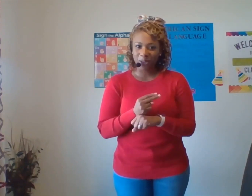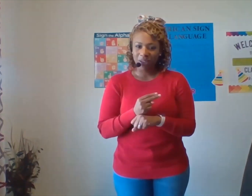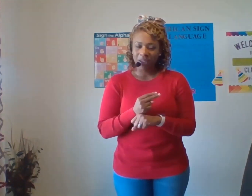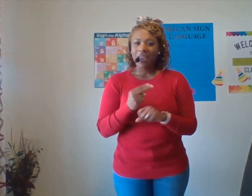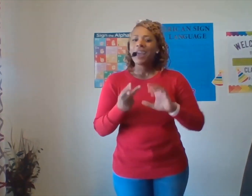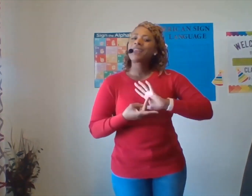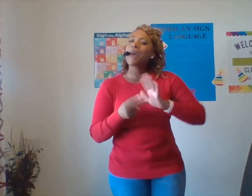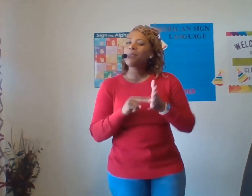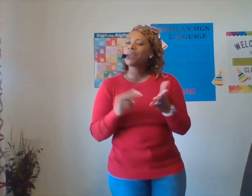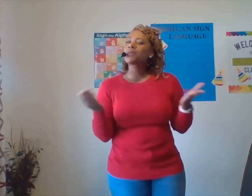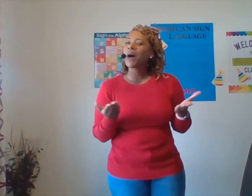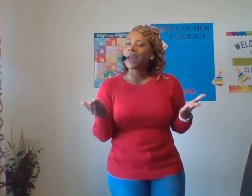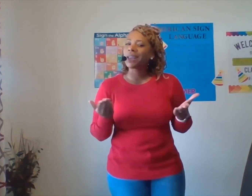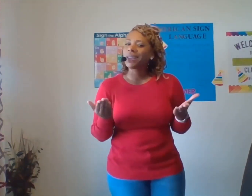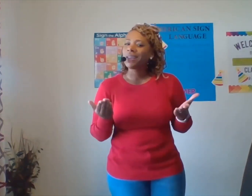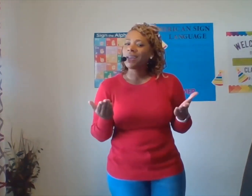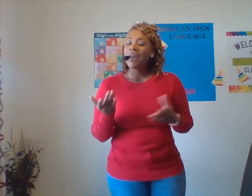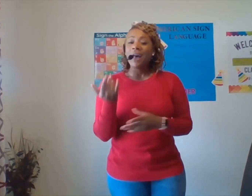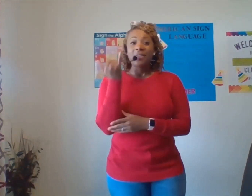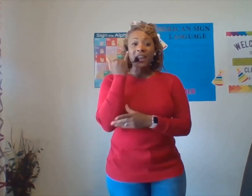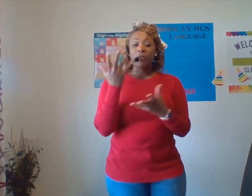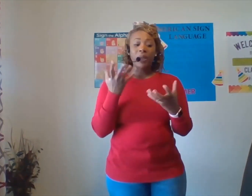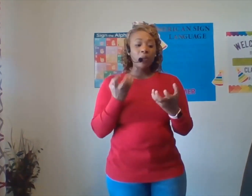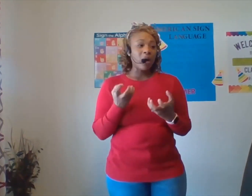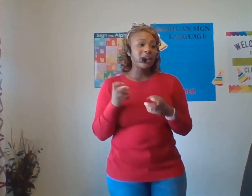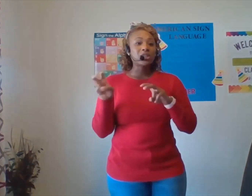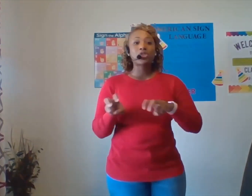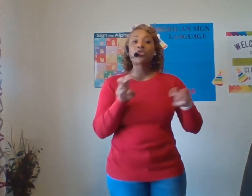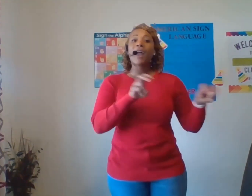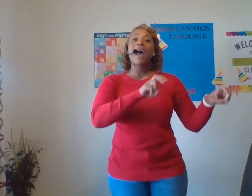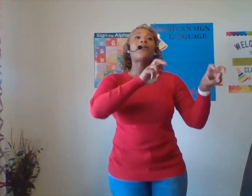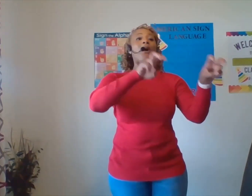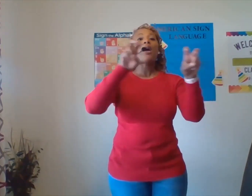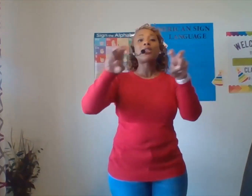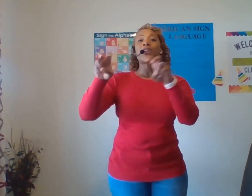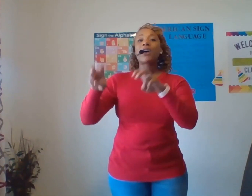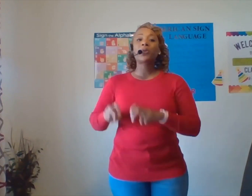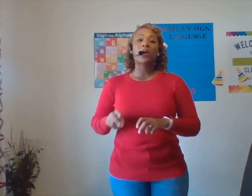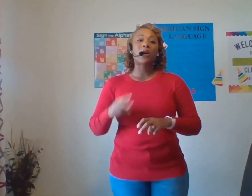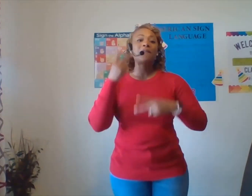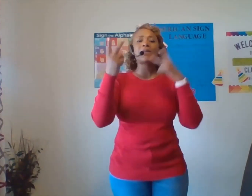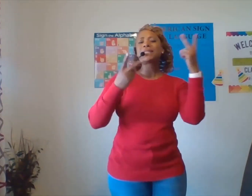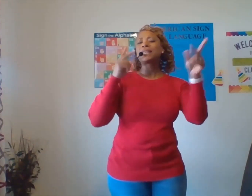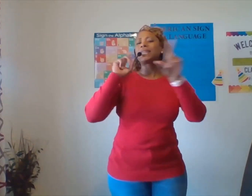and that means what that if we wanted to travel all around the world visiting